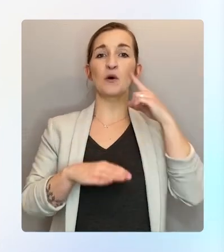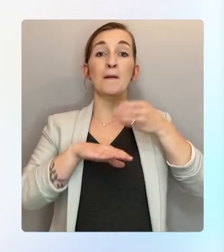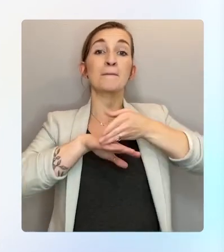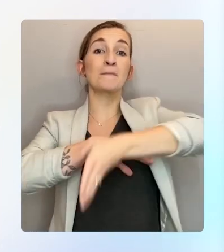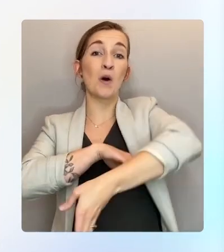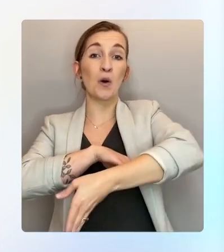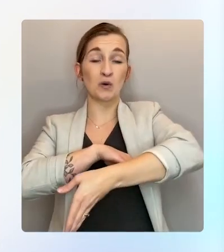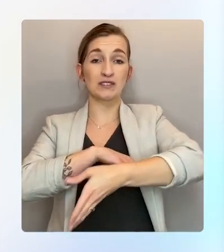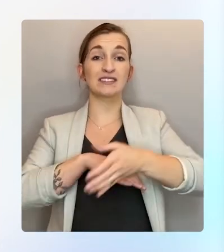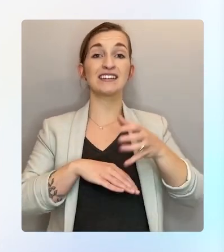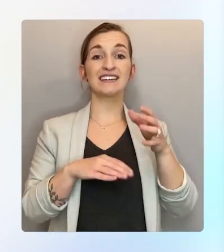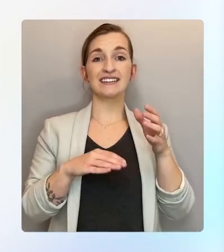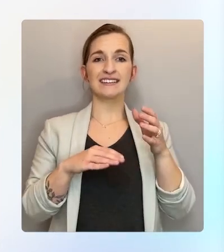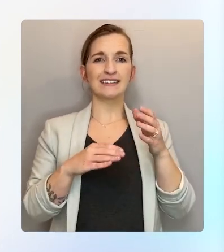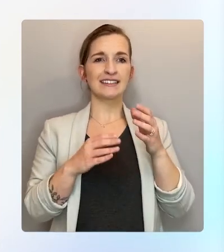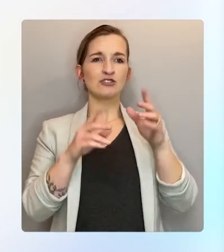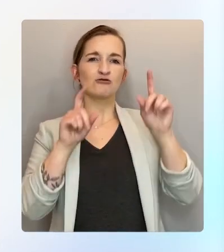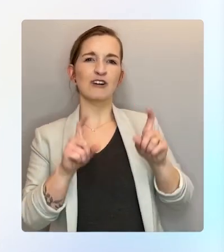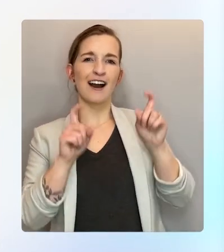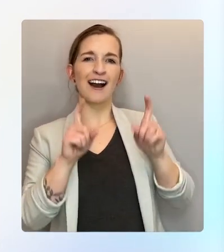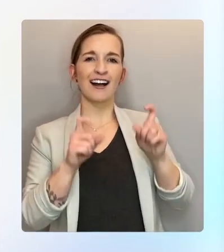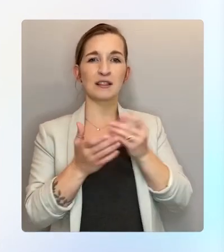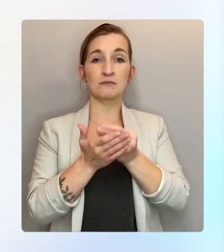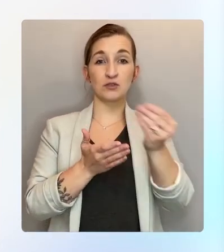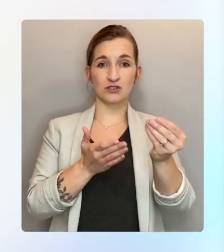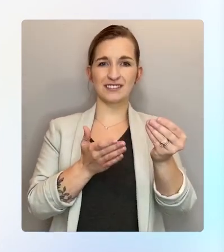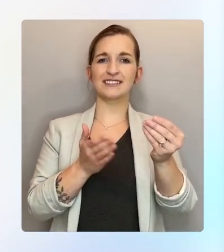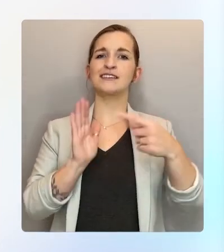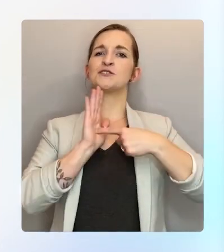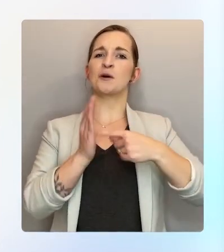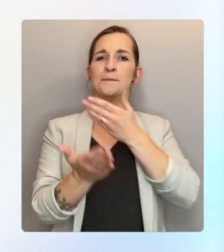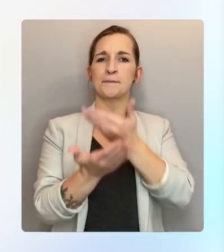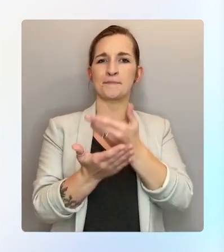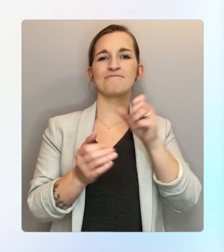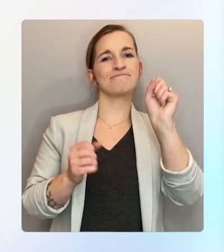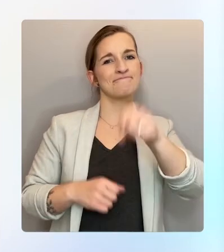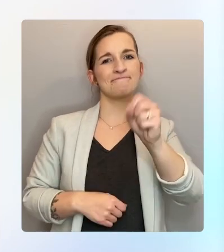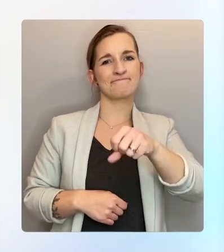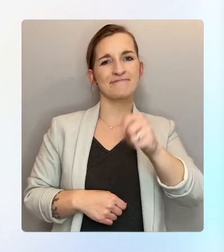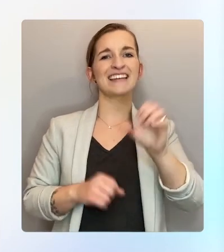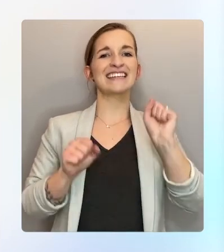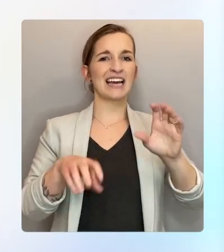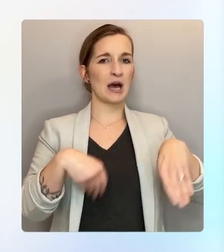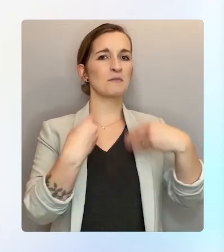demonstrating that free game trials can provide the value that demos traditionally do